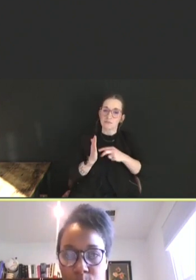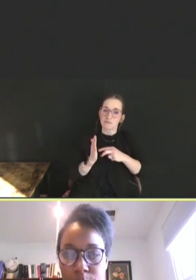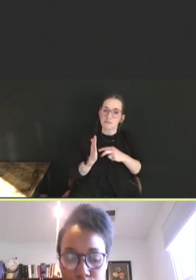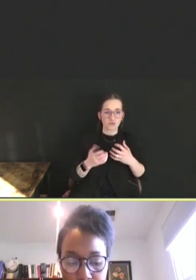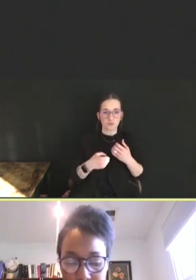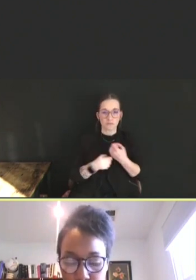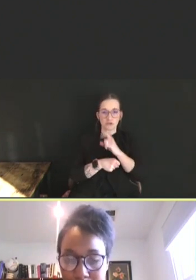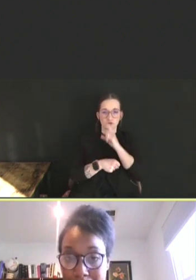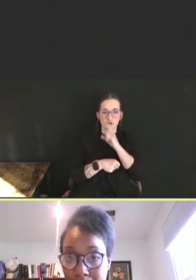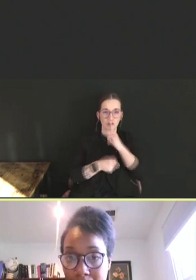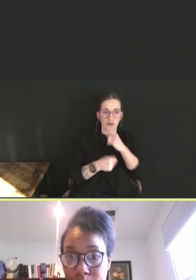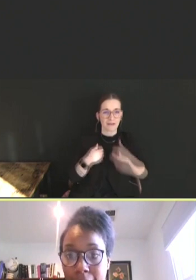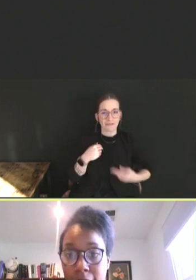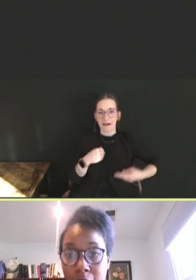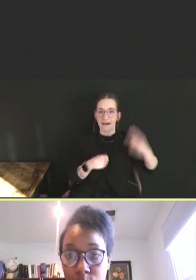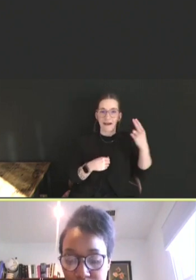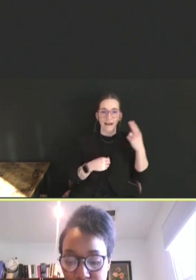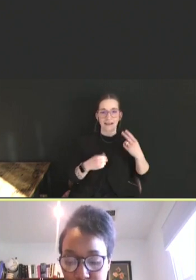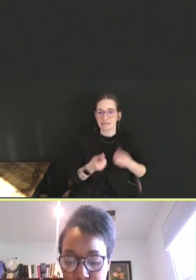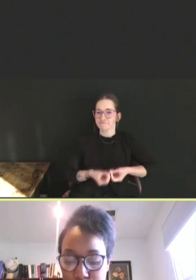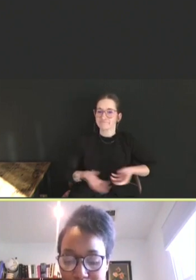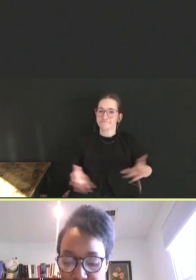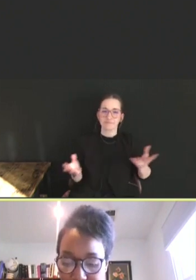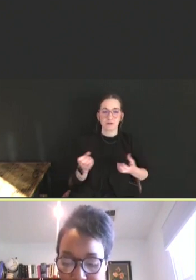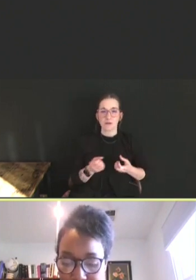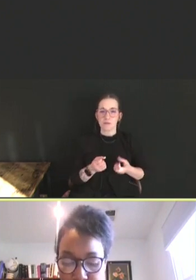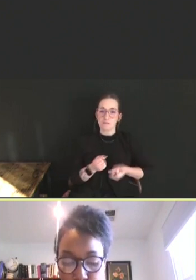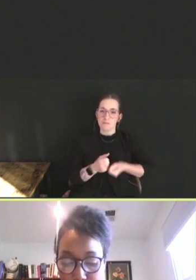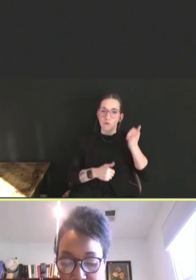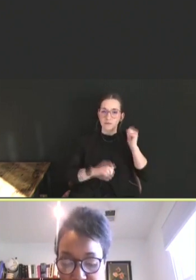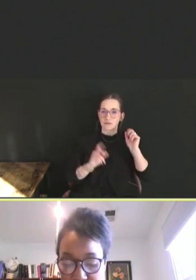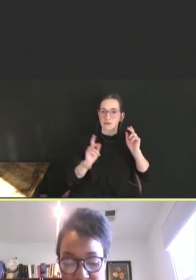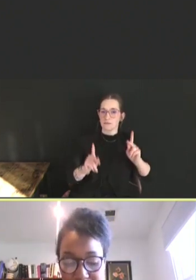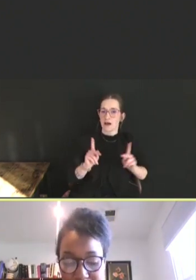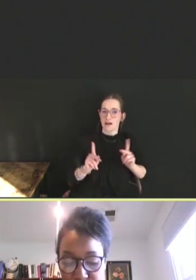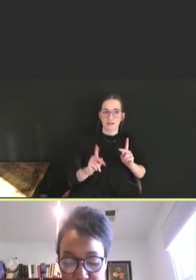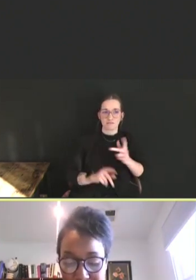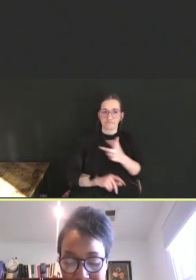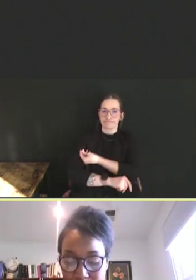This was broadly recognized by Congress who legislated the formation of the National Vaccine